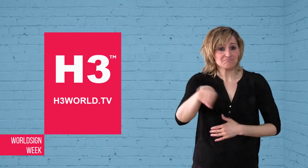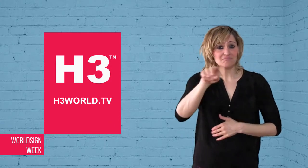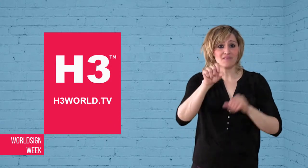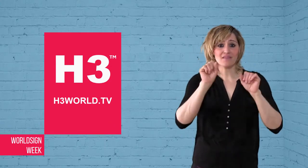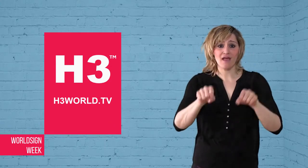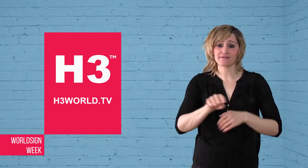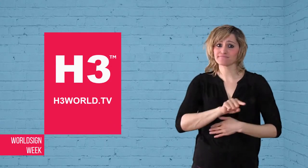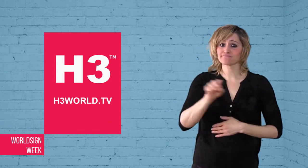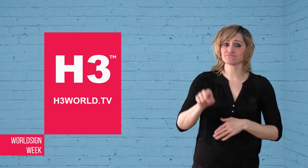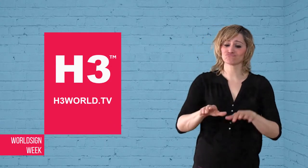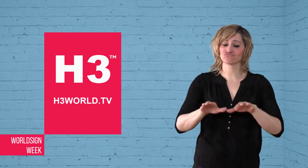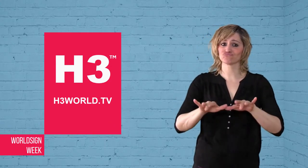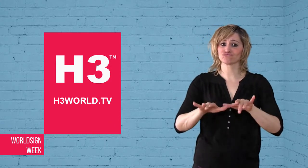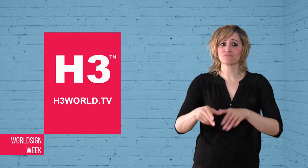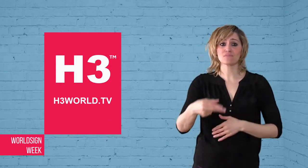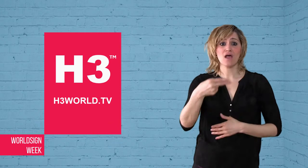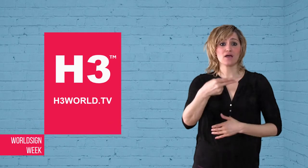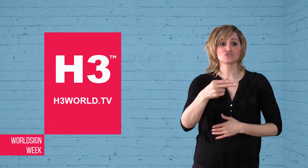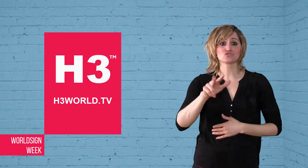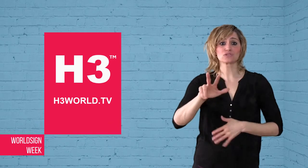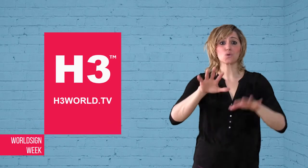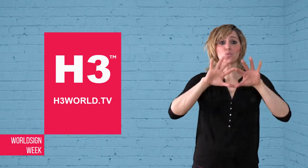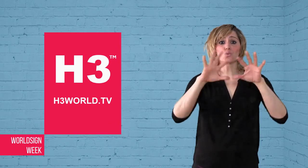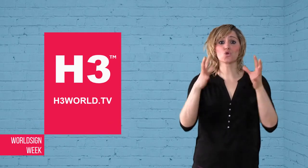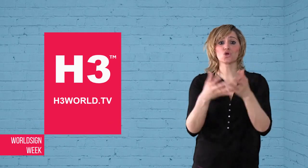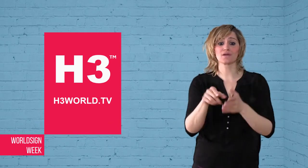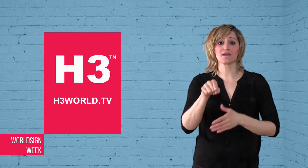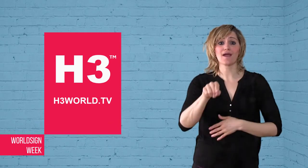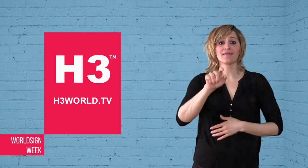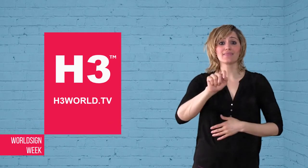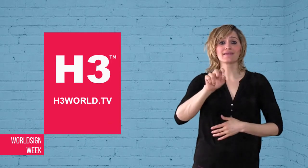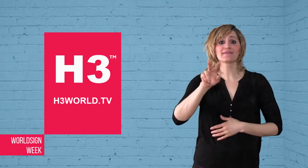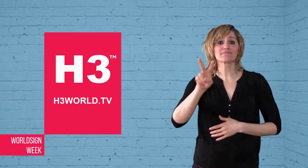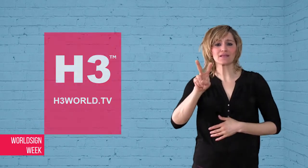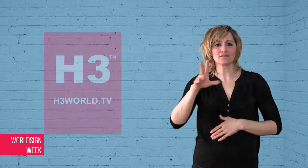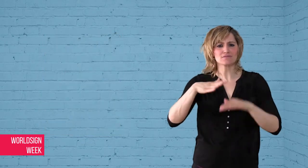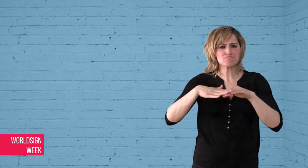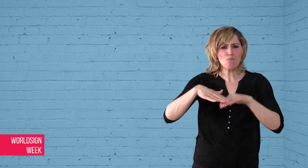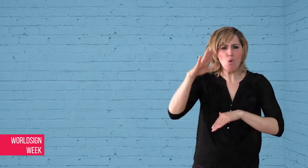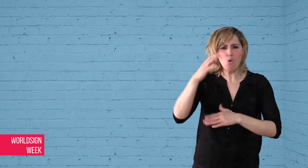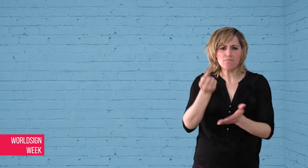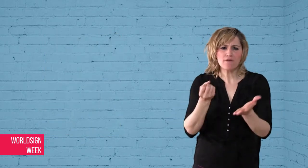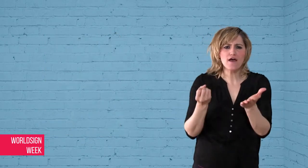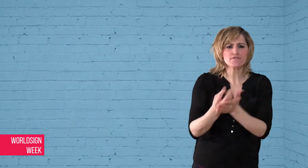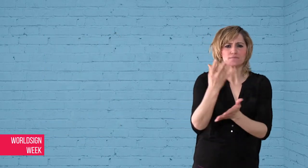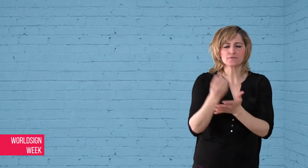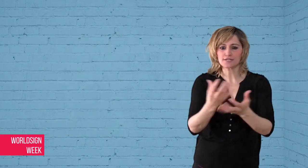visit H3WORLD.TV for more shows,